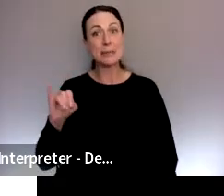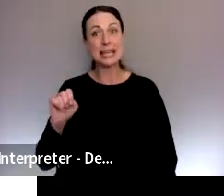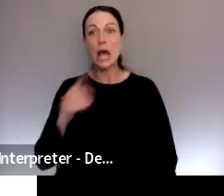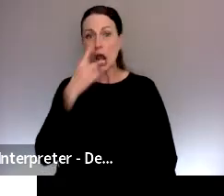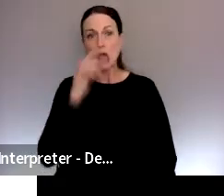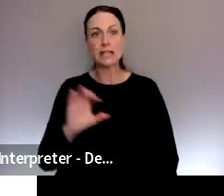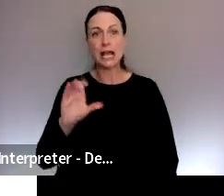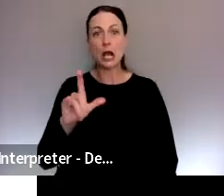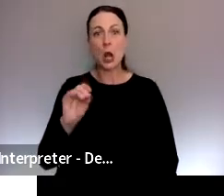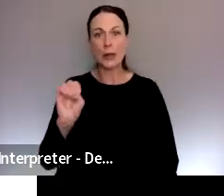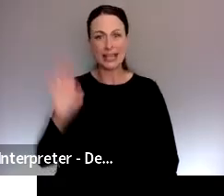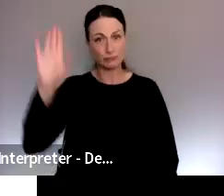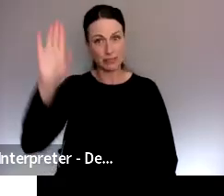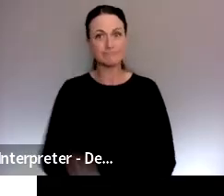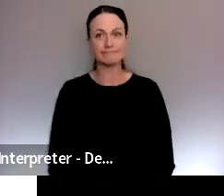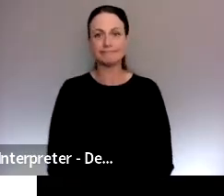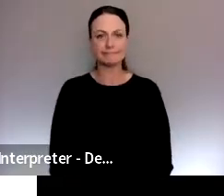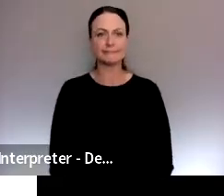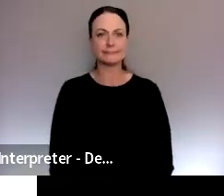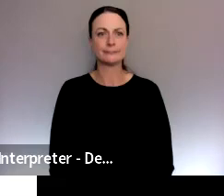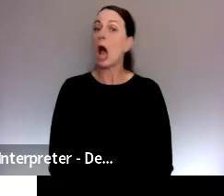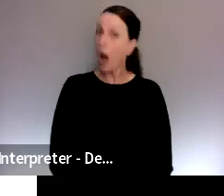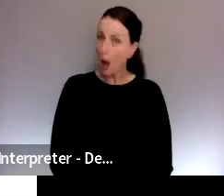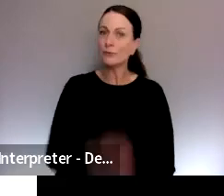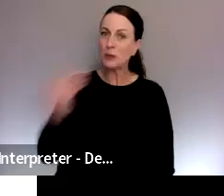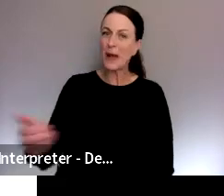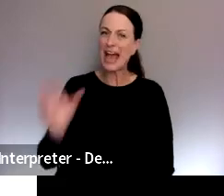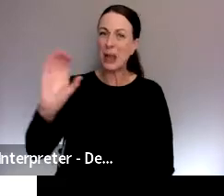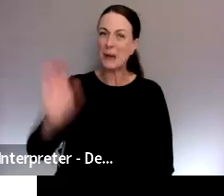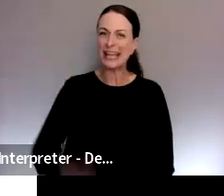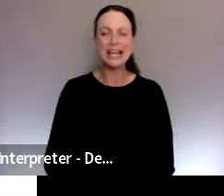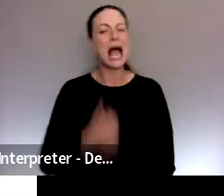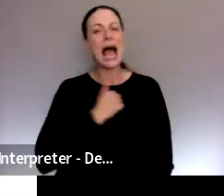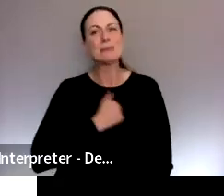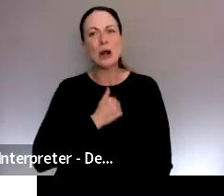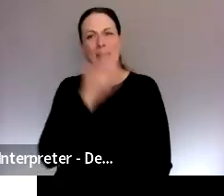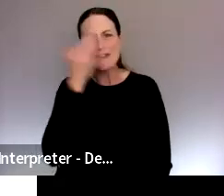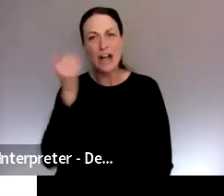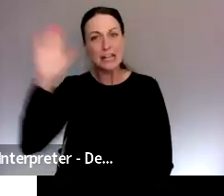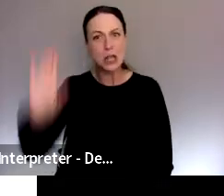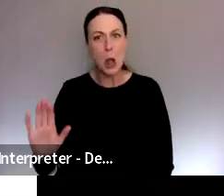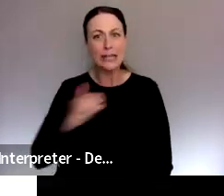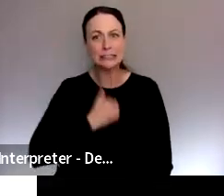and it looks like Chloe has her hand raised. Lynn: Oh, go ahead, Chloe. Chloe: Oh, I'm sorry. I forgot to lower it.